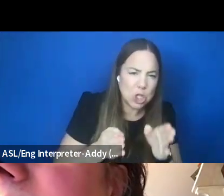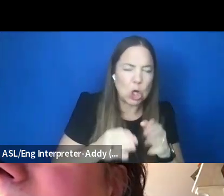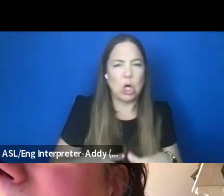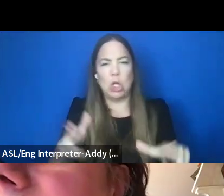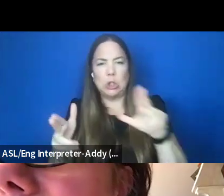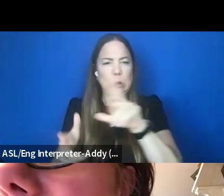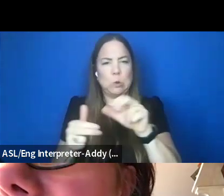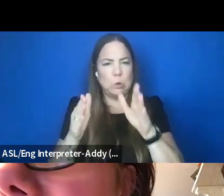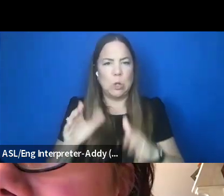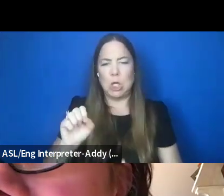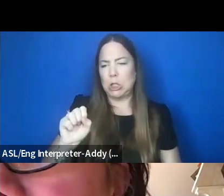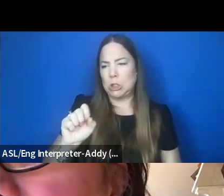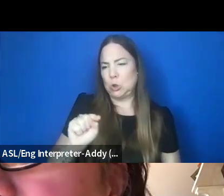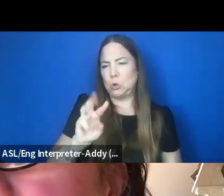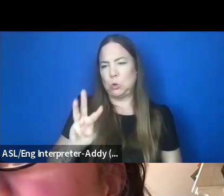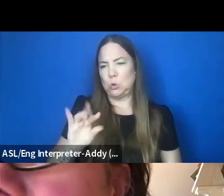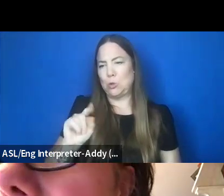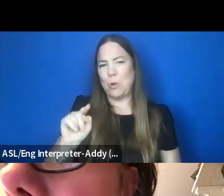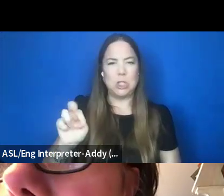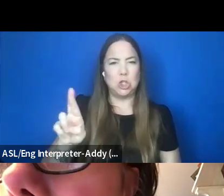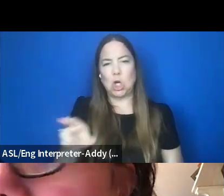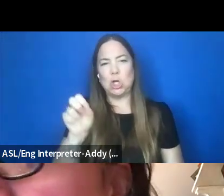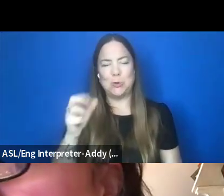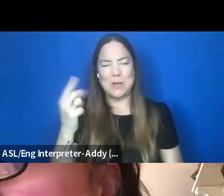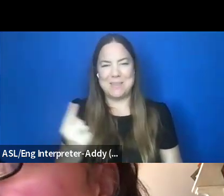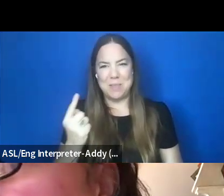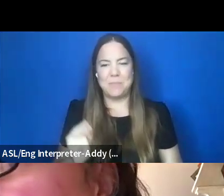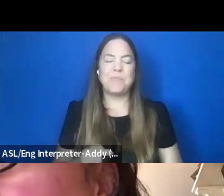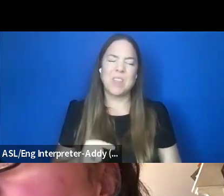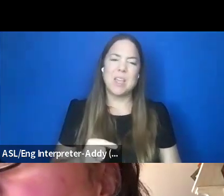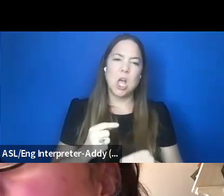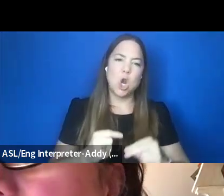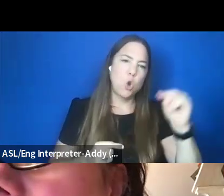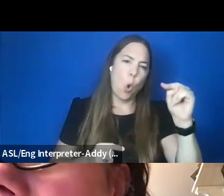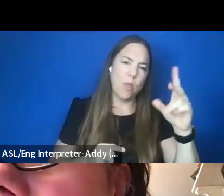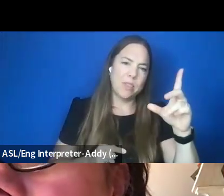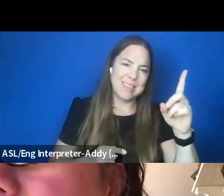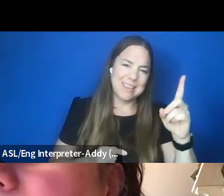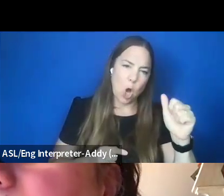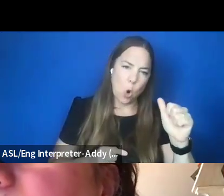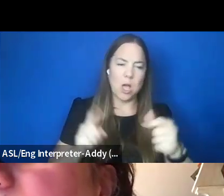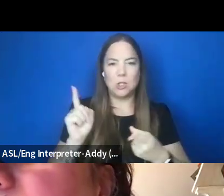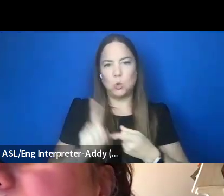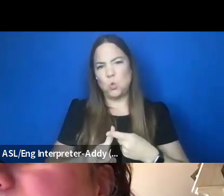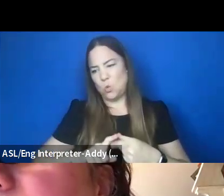Brooke Wilson: yeah, Brooke Wilson: but. Don Dew: But it would go from North Dakota all the way down to Texas. Don Dew: you know. I think